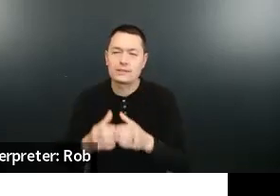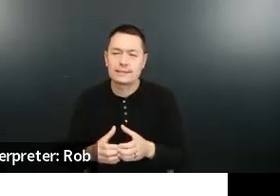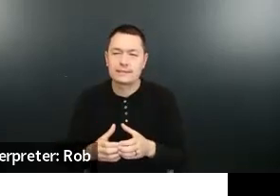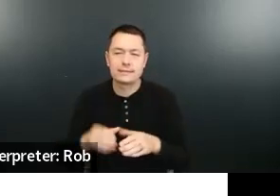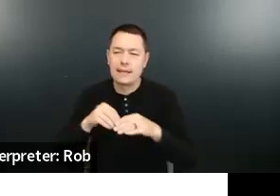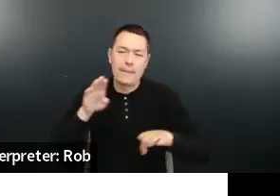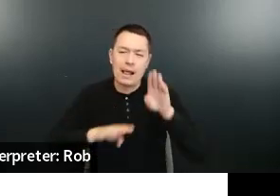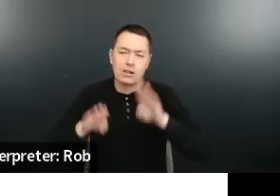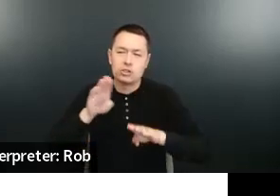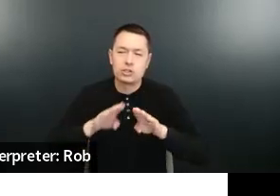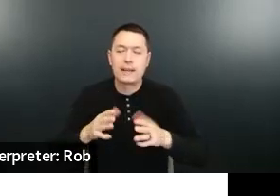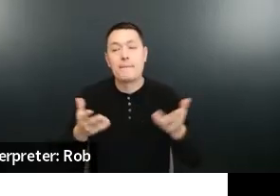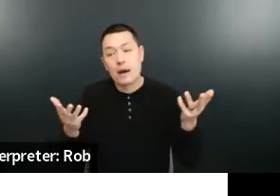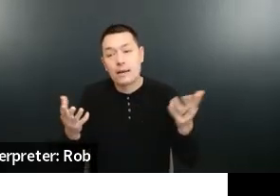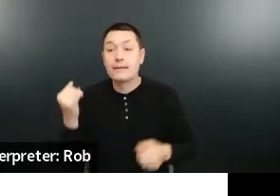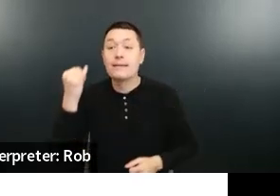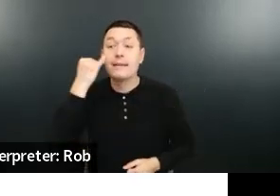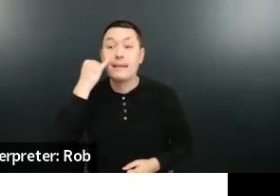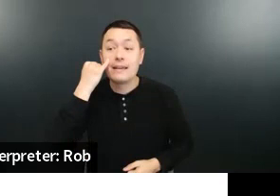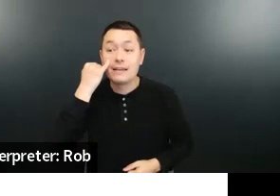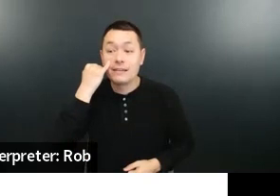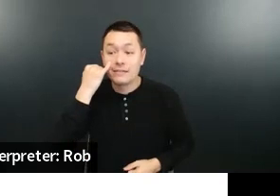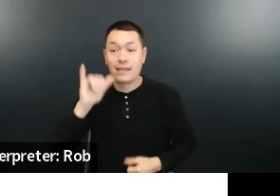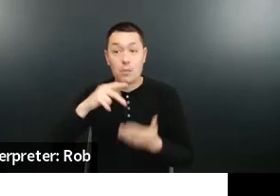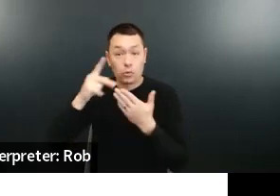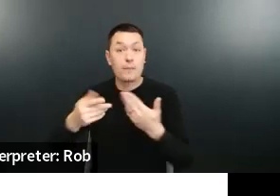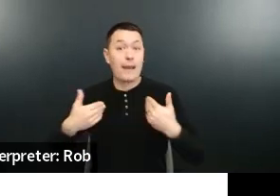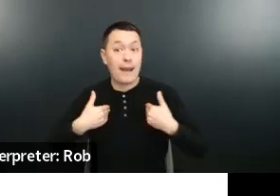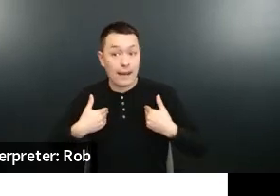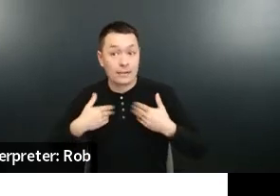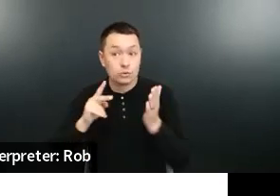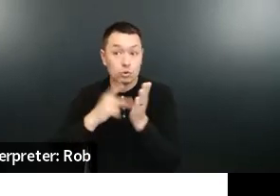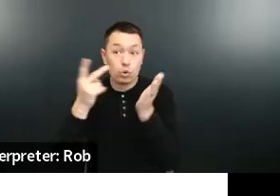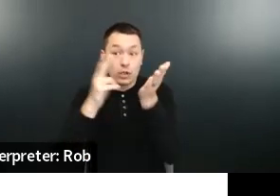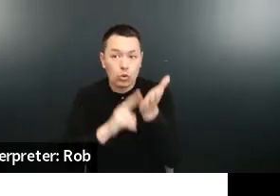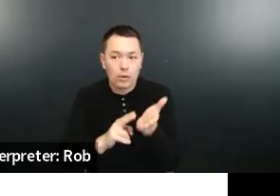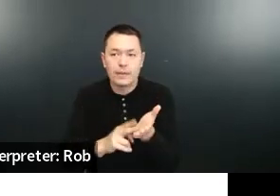But if it was one that had dual enrollment, then you would have both options there as your filter